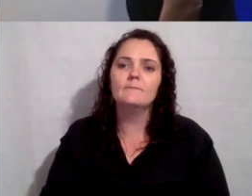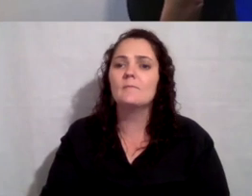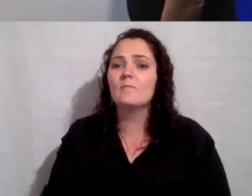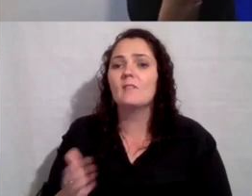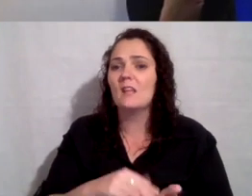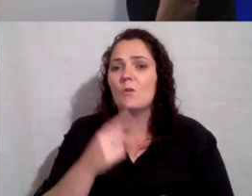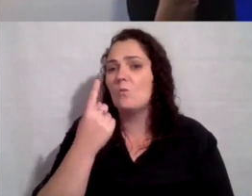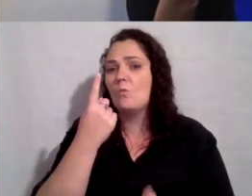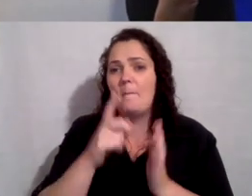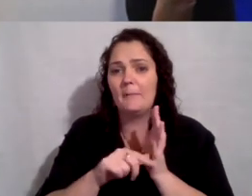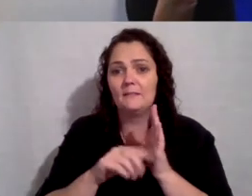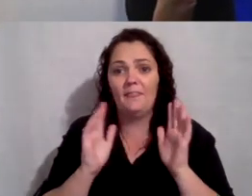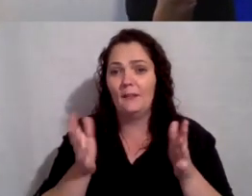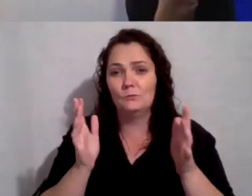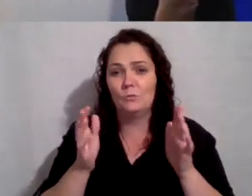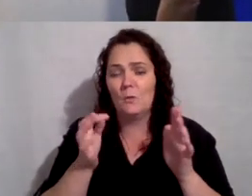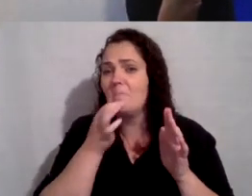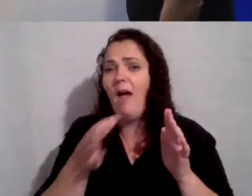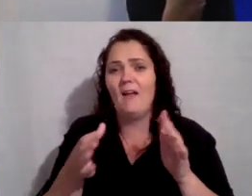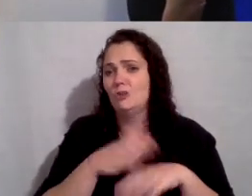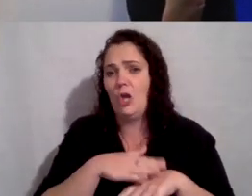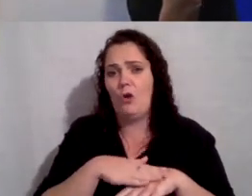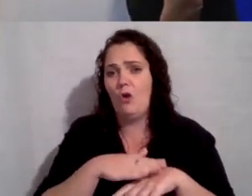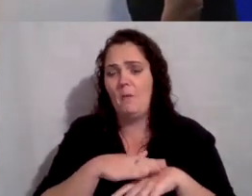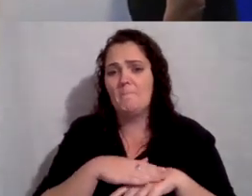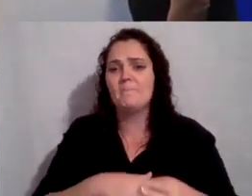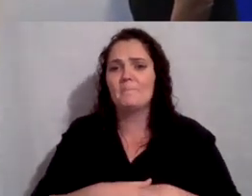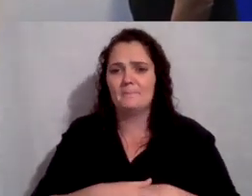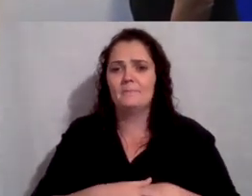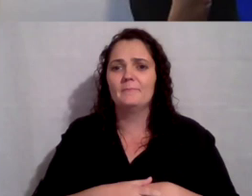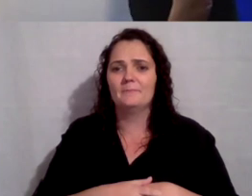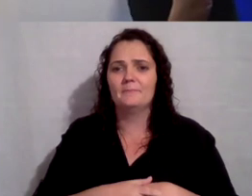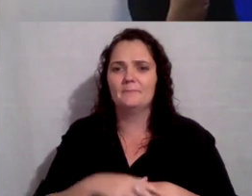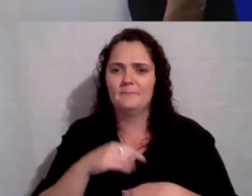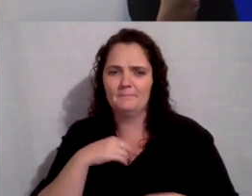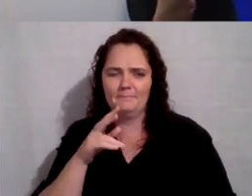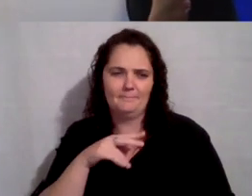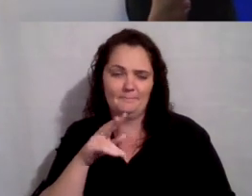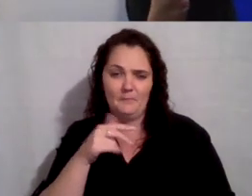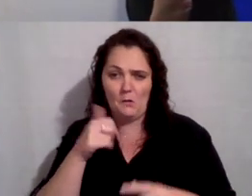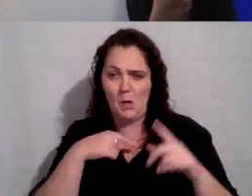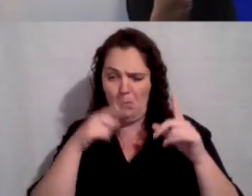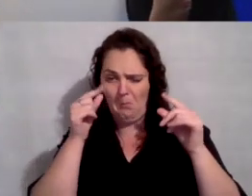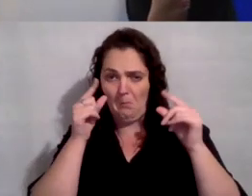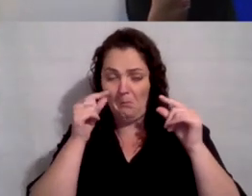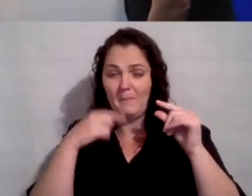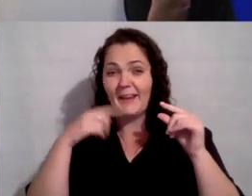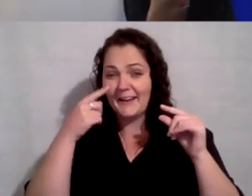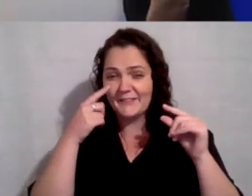only for a minute, we're not going to spend too long on it. Just looking around, I'm still squinting my eyes,